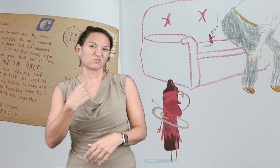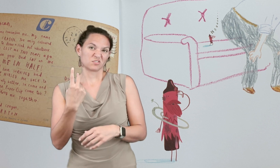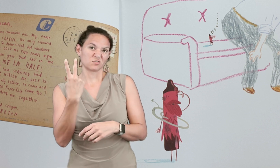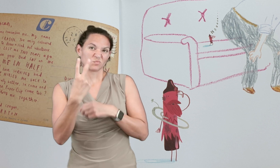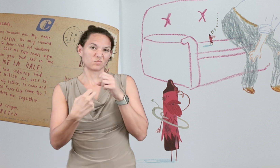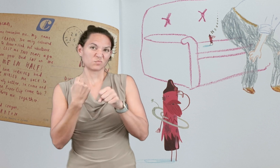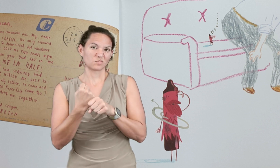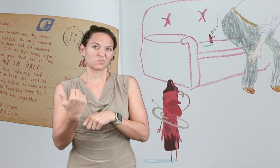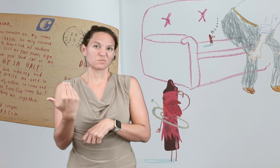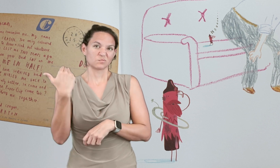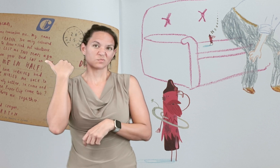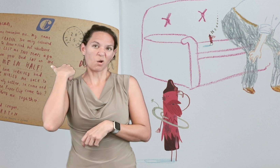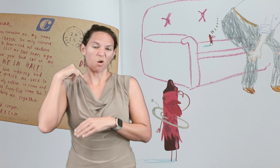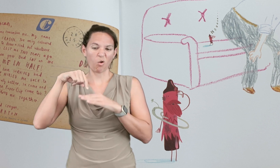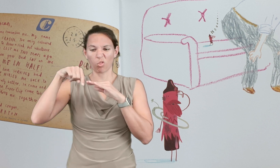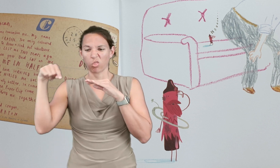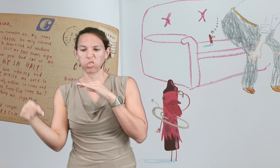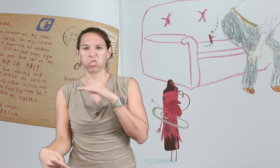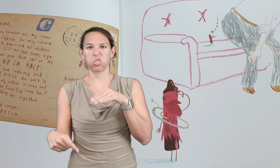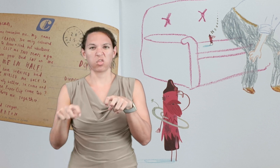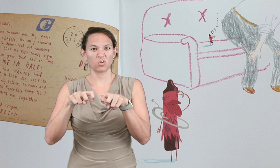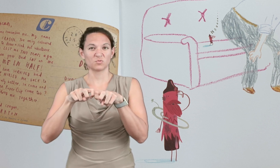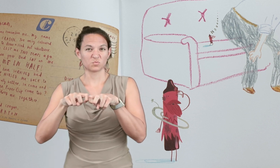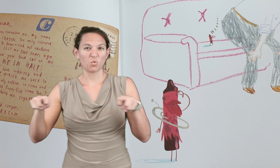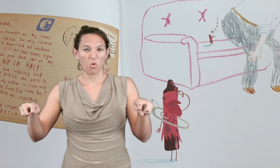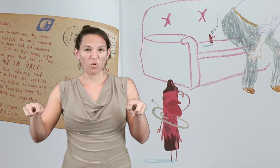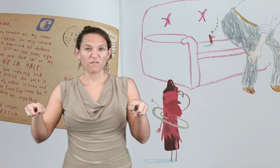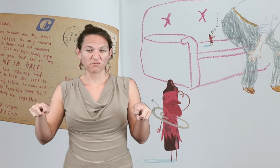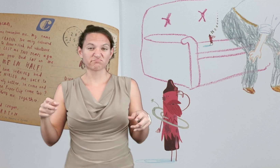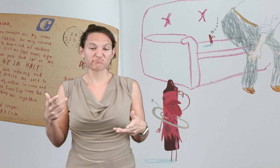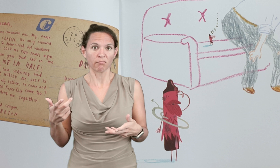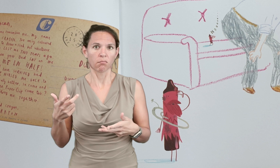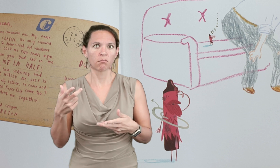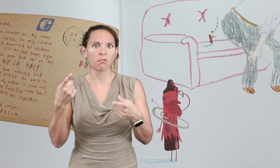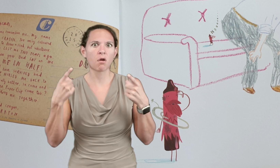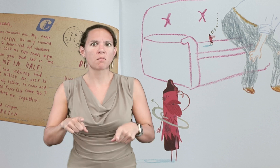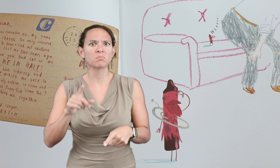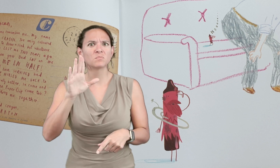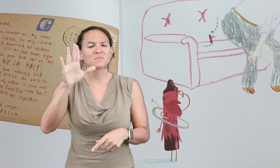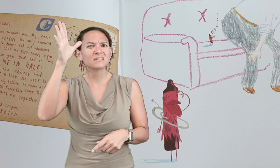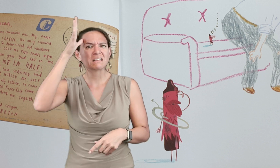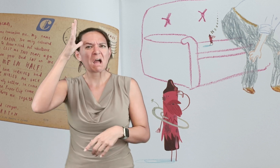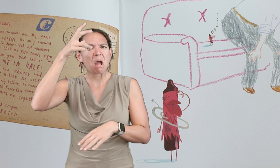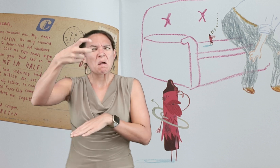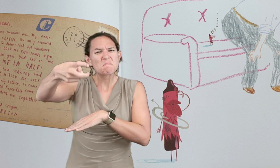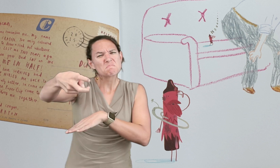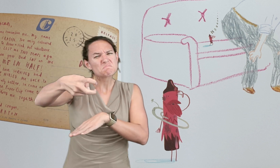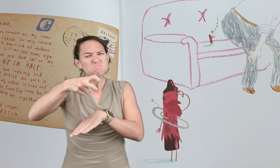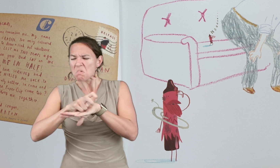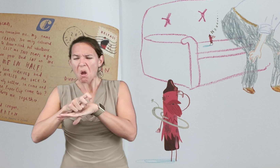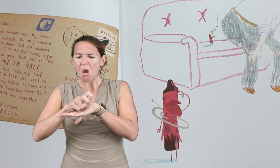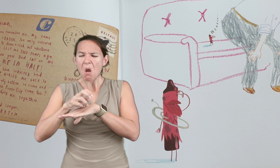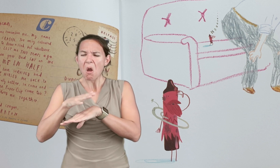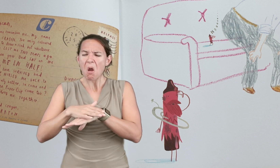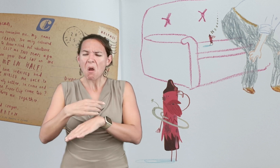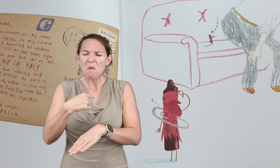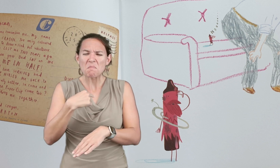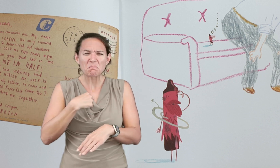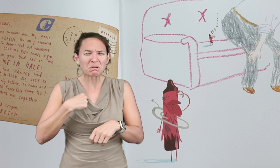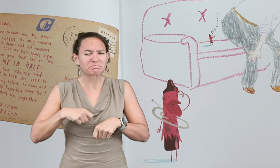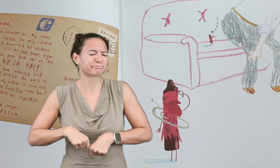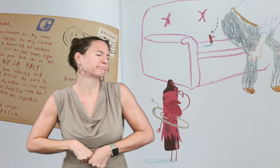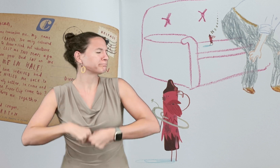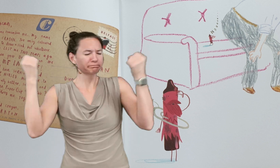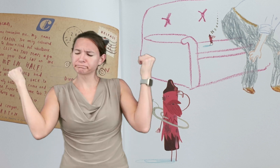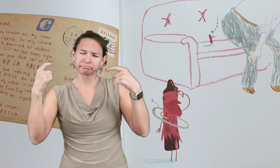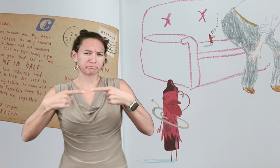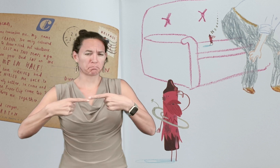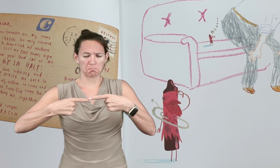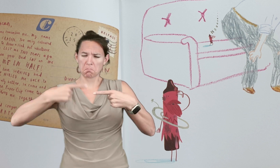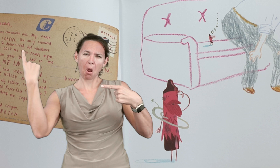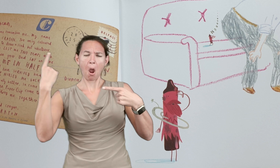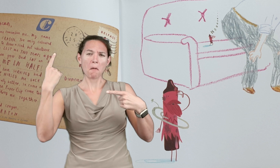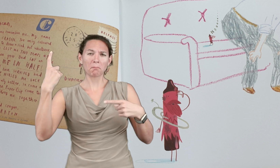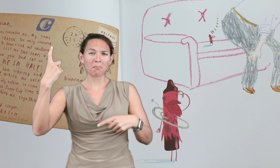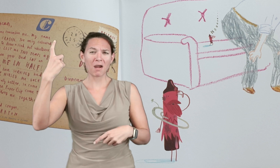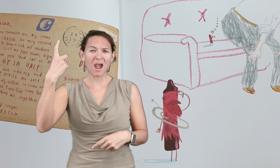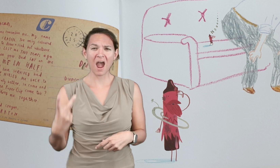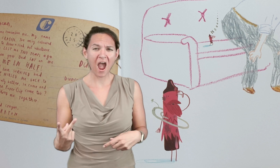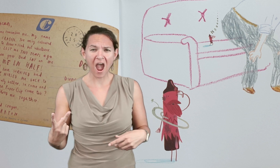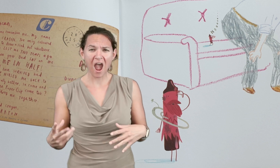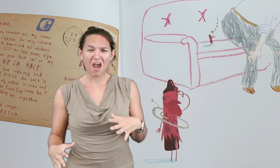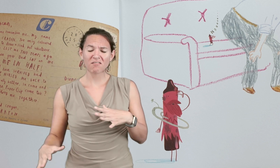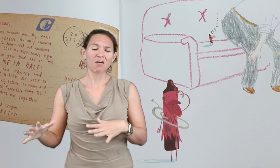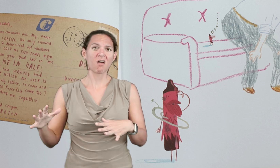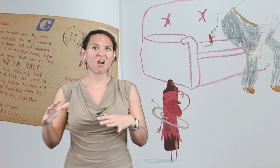Anyways, you lost me 2 years ago in the couch. Then your dad sat on me and broke me in half.